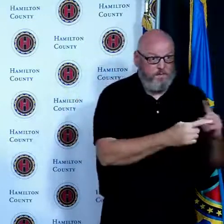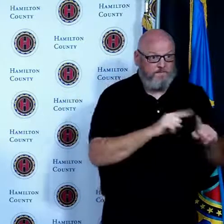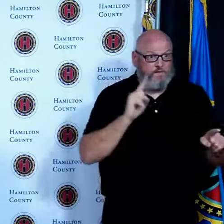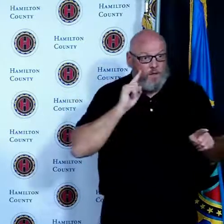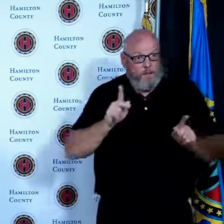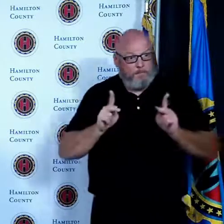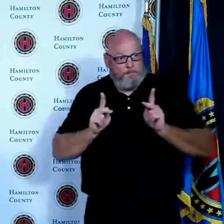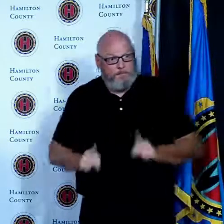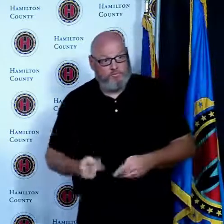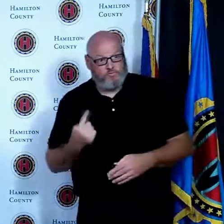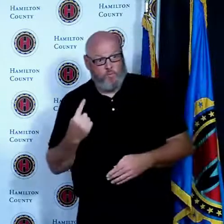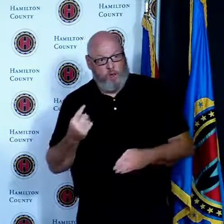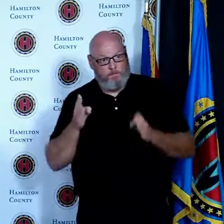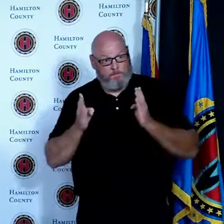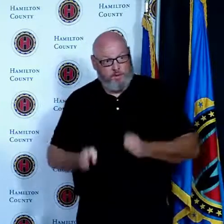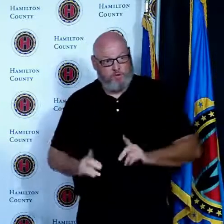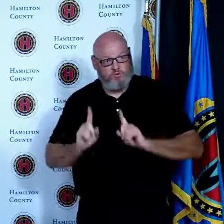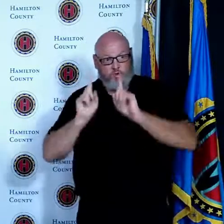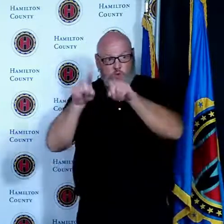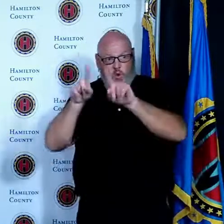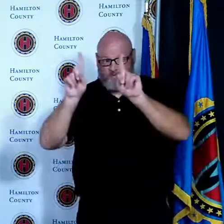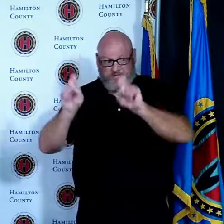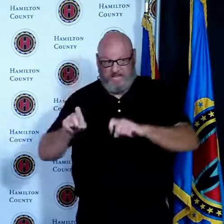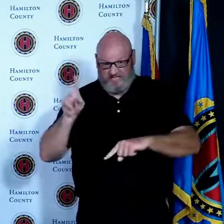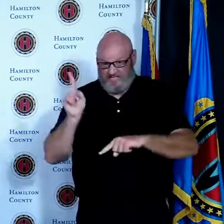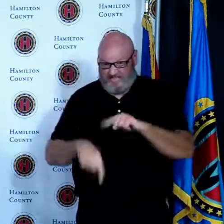test employees at work or you go to the home and test the people who live there